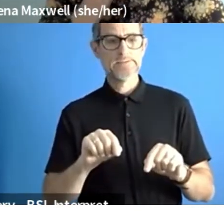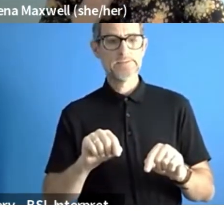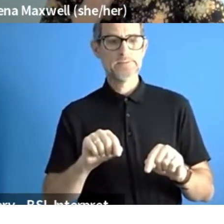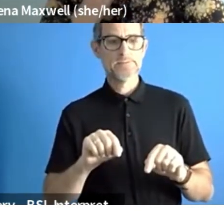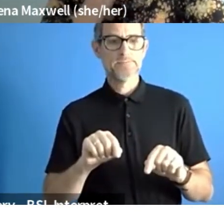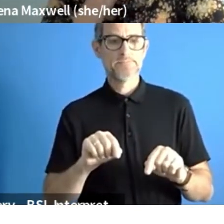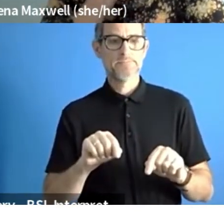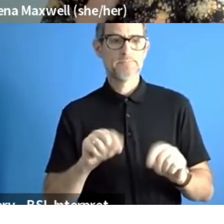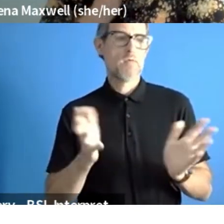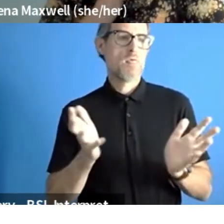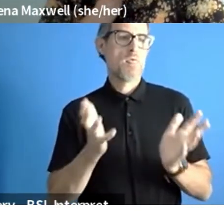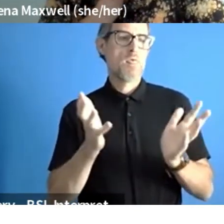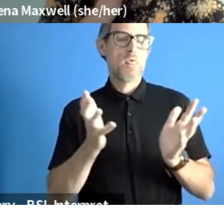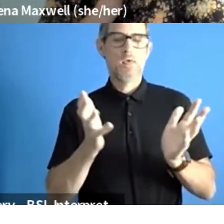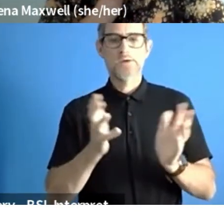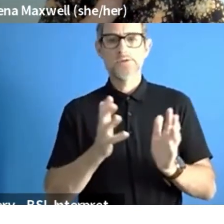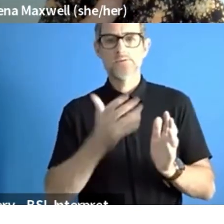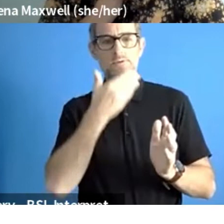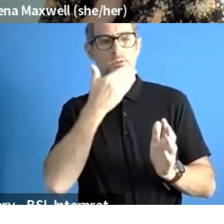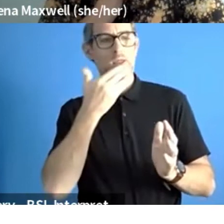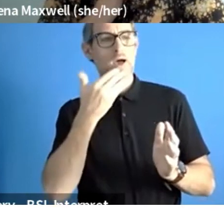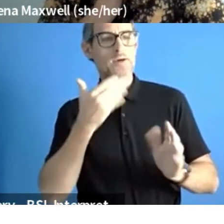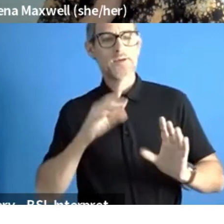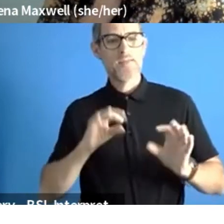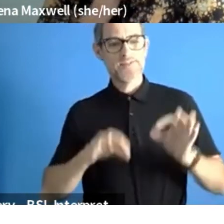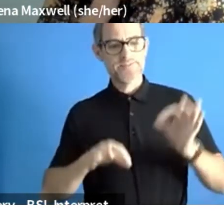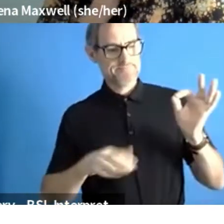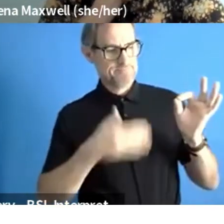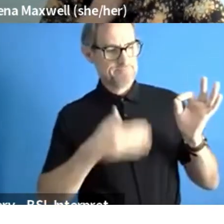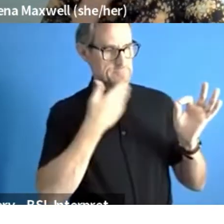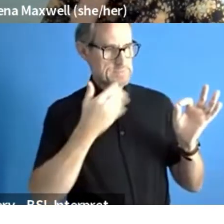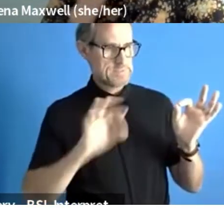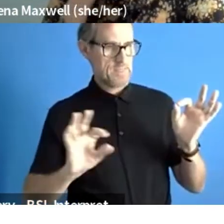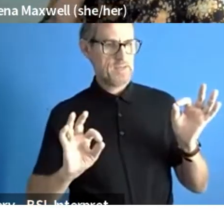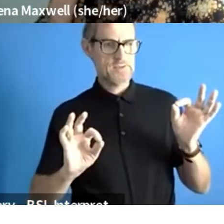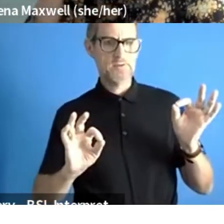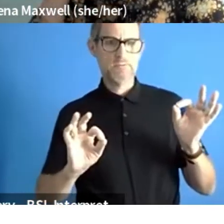fluffy or nice to have.